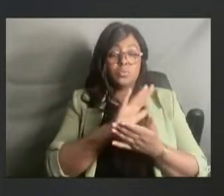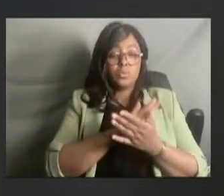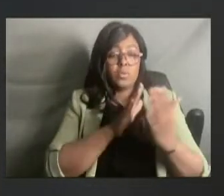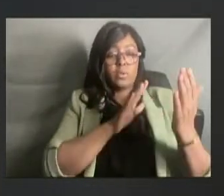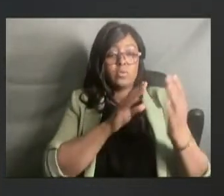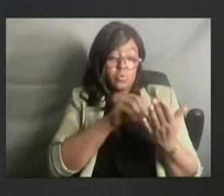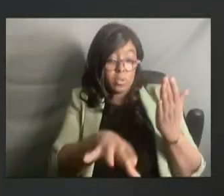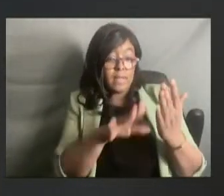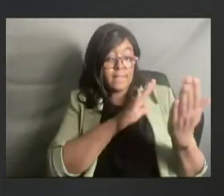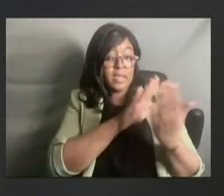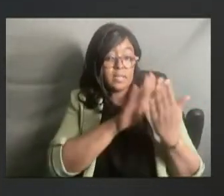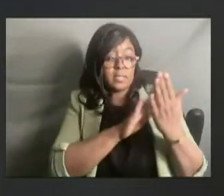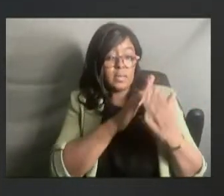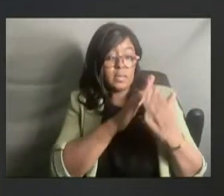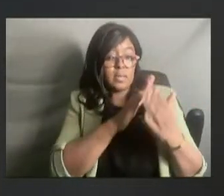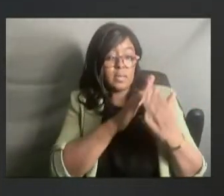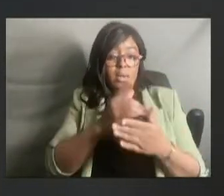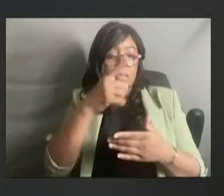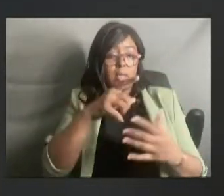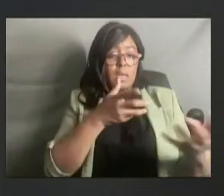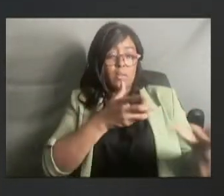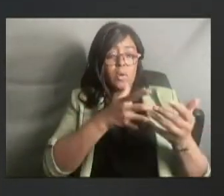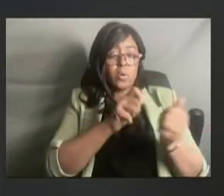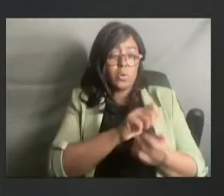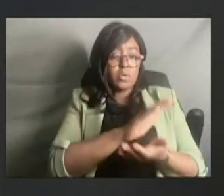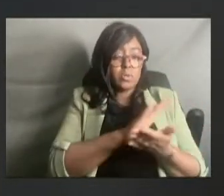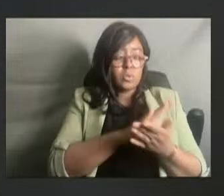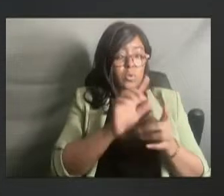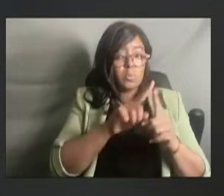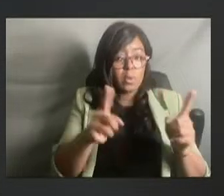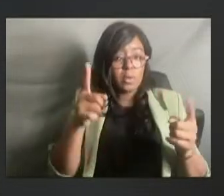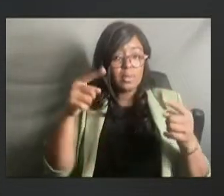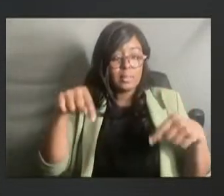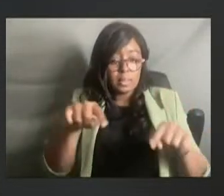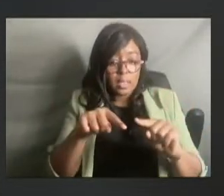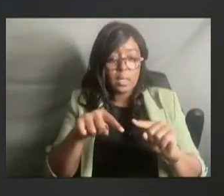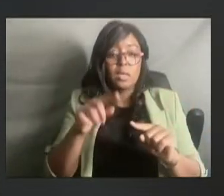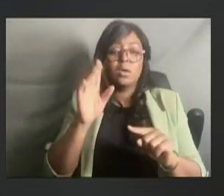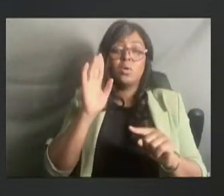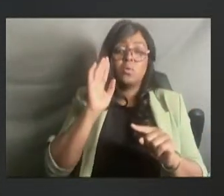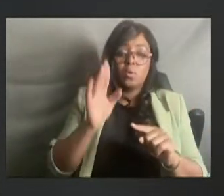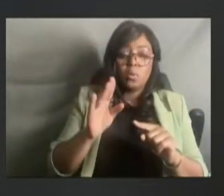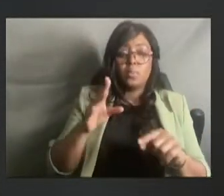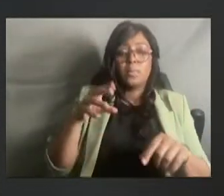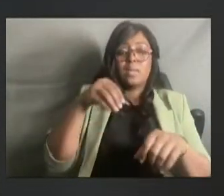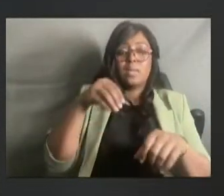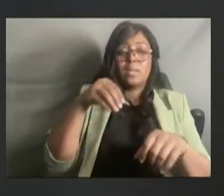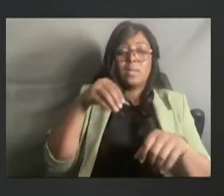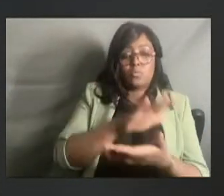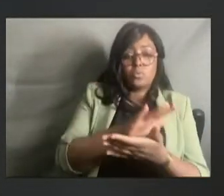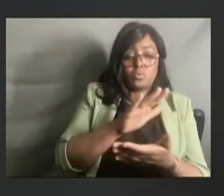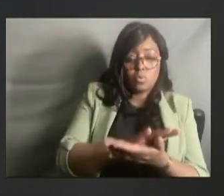where they are interacting with schools, but primarily they will be teacher facing and principal